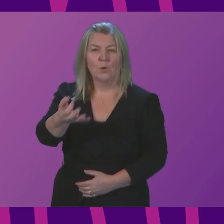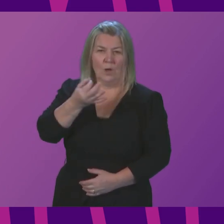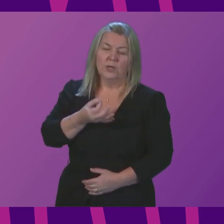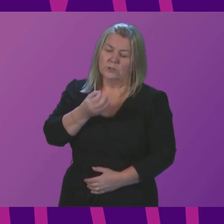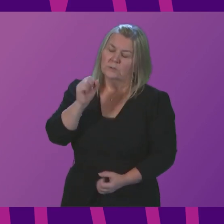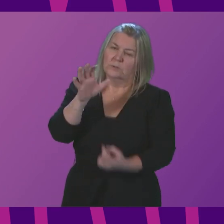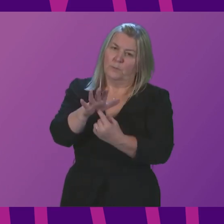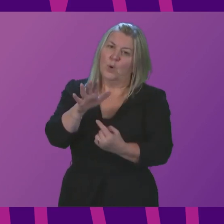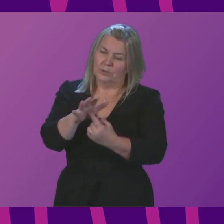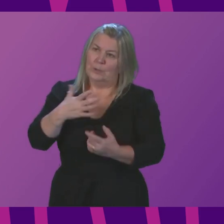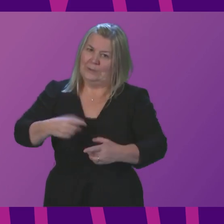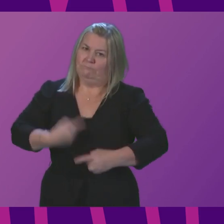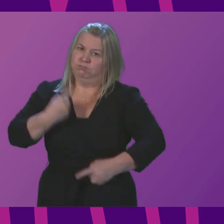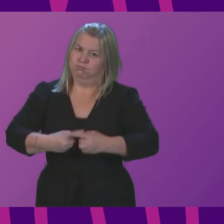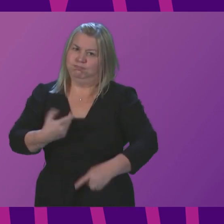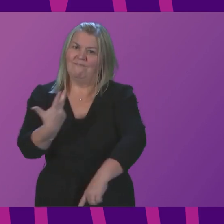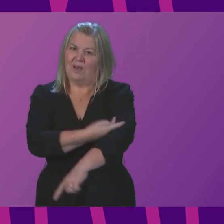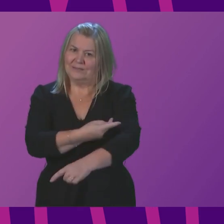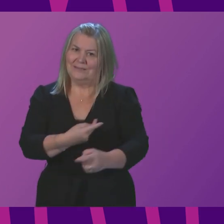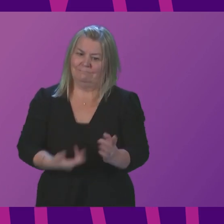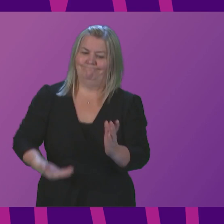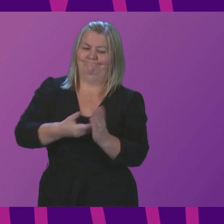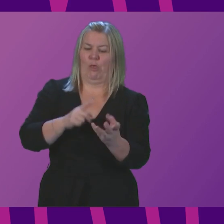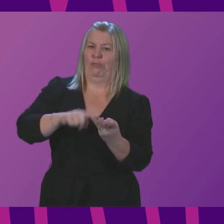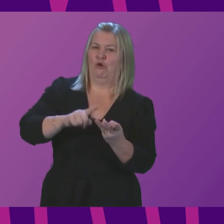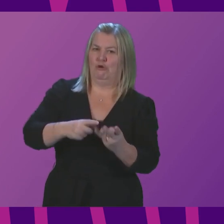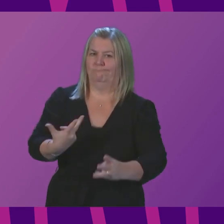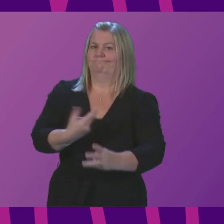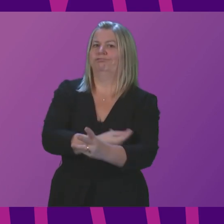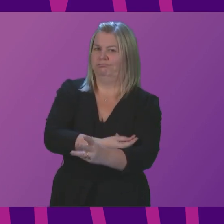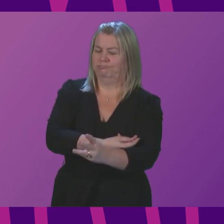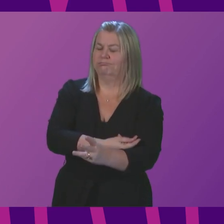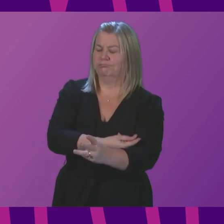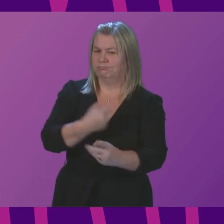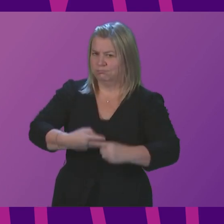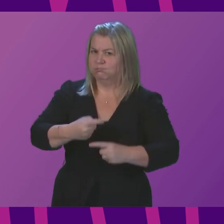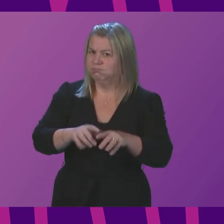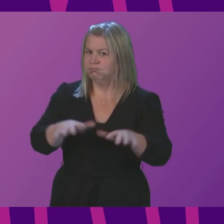to accelerate the pace of the vaccination programme. We have had concerns raised about